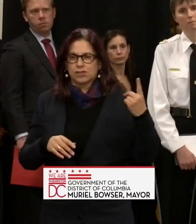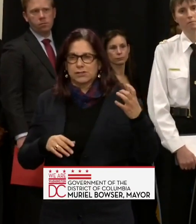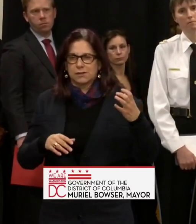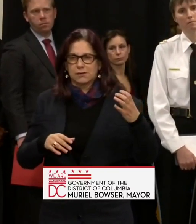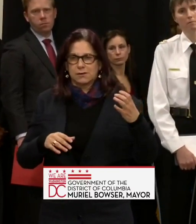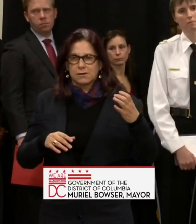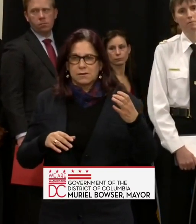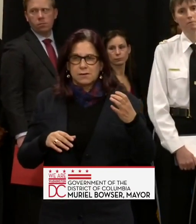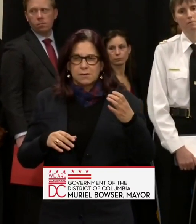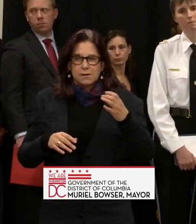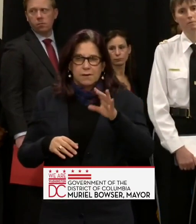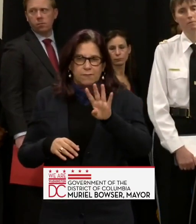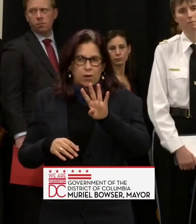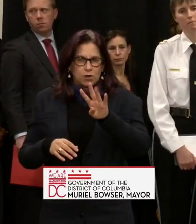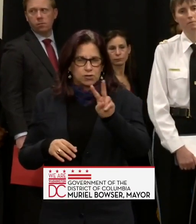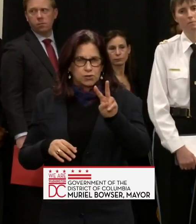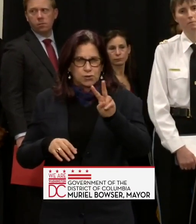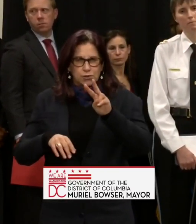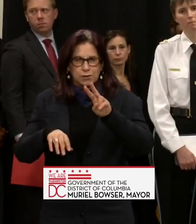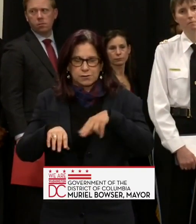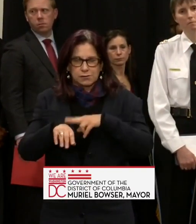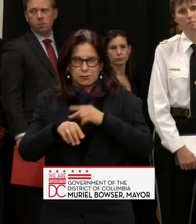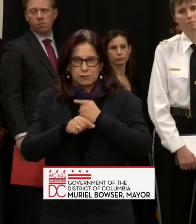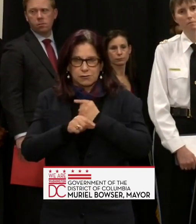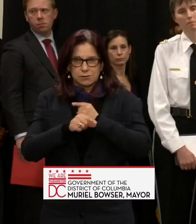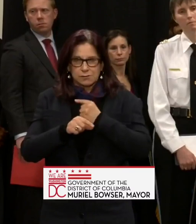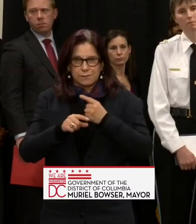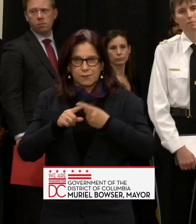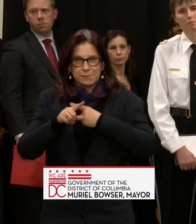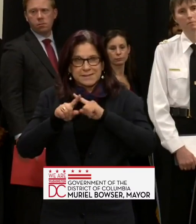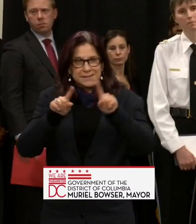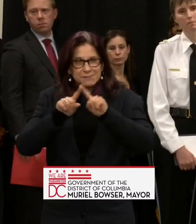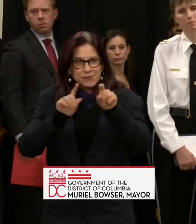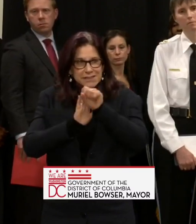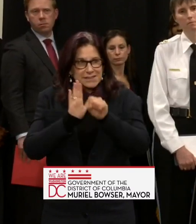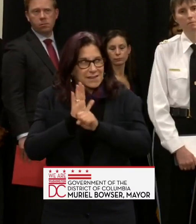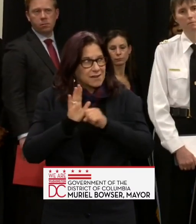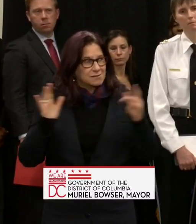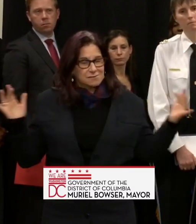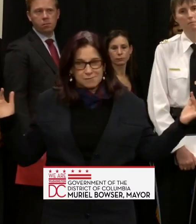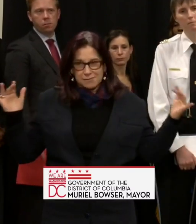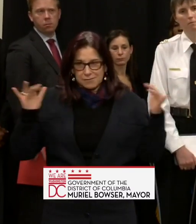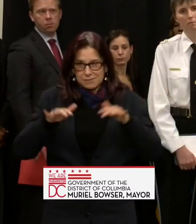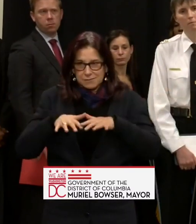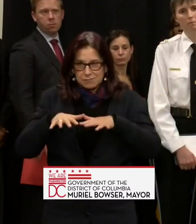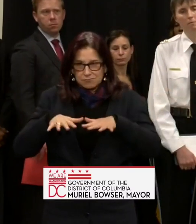GUARDS MEN AND WOMEN FROM 42 STATES AND HAVE 5,000 GUARDSMEN